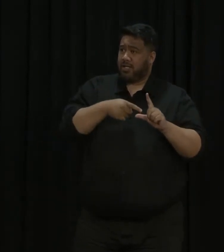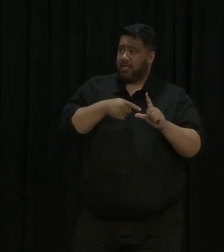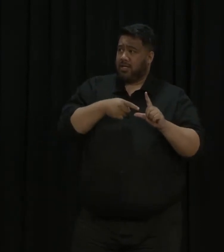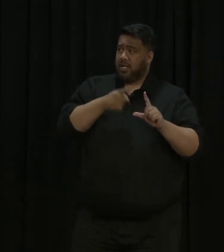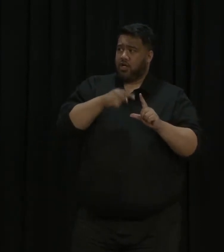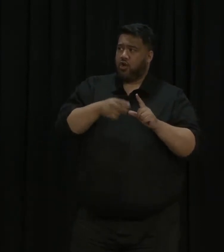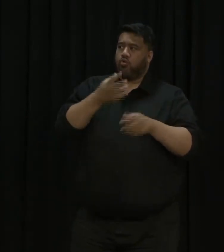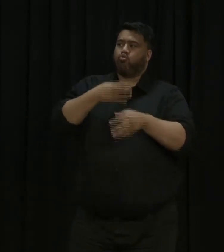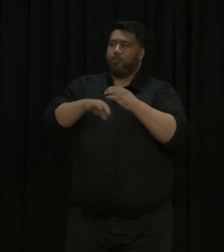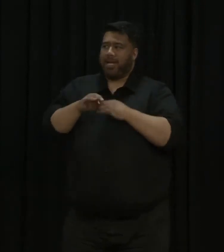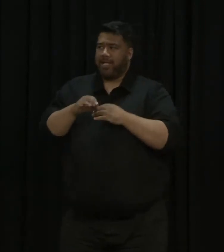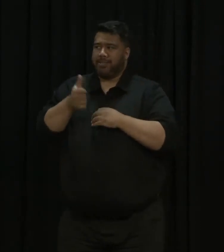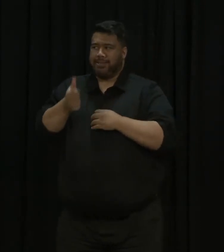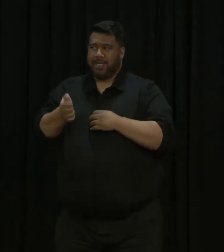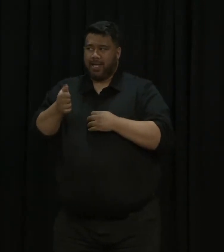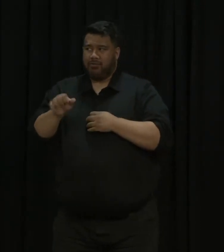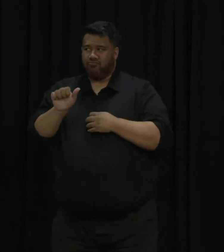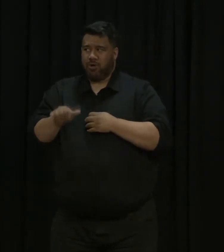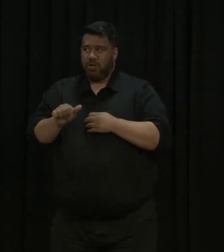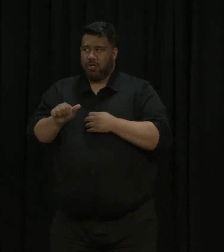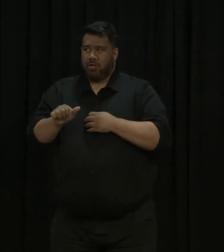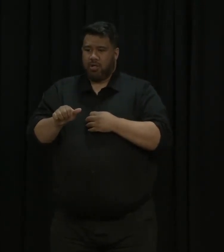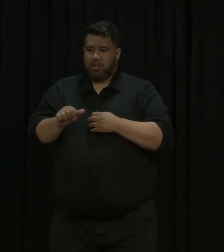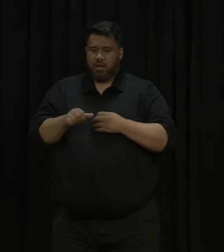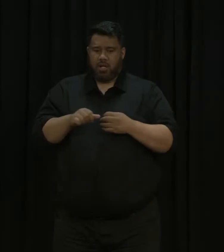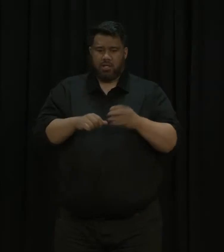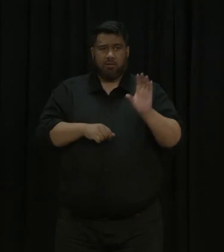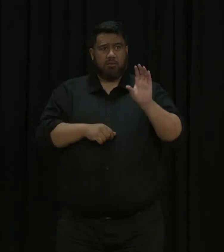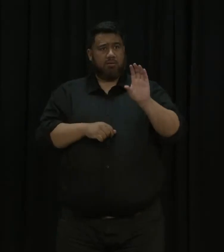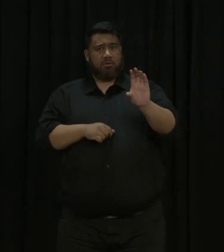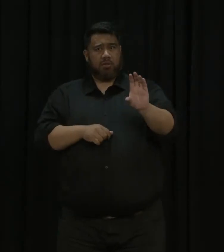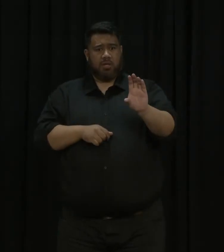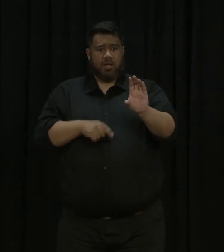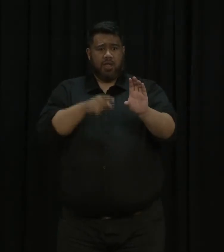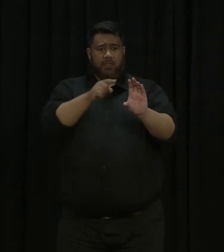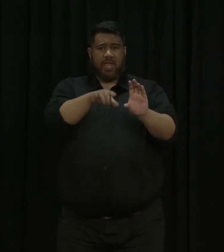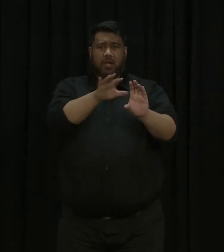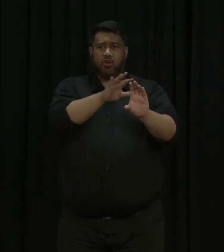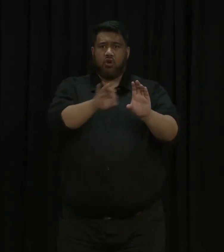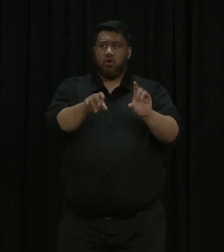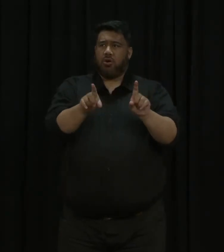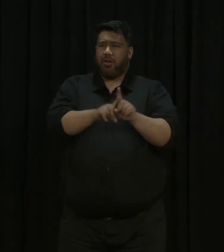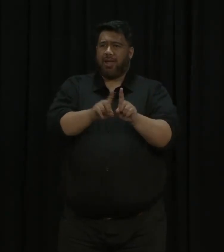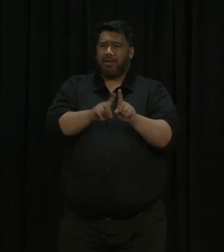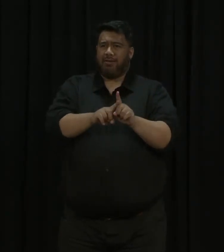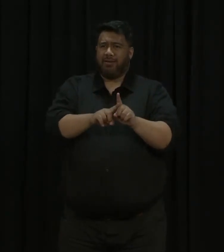toolbox. We'll still be able to suppress and minimise the spread of COVID-19 for the speaker the